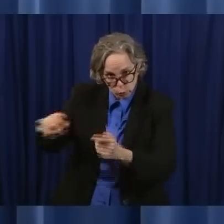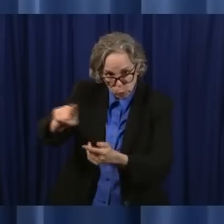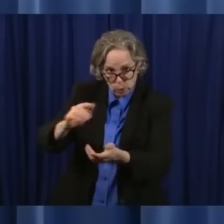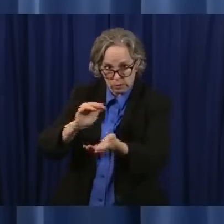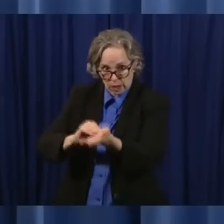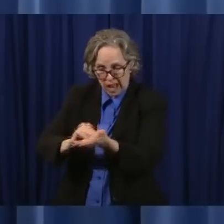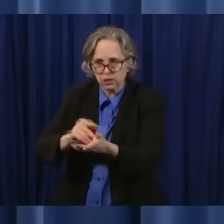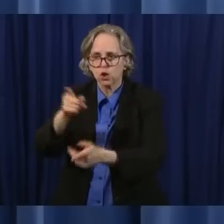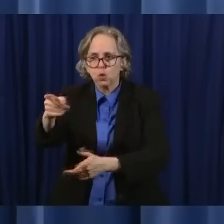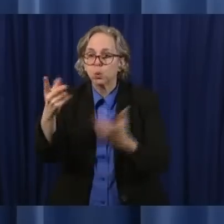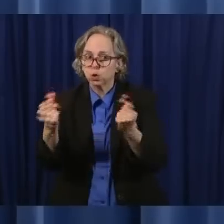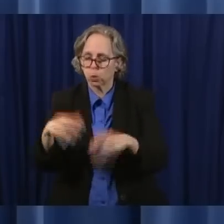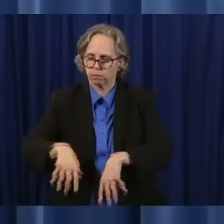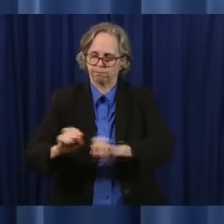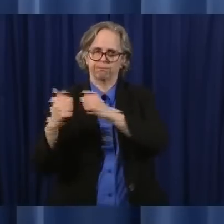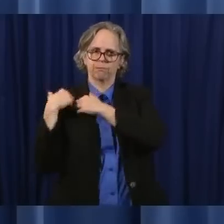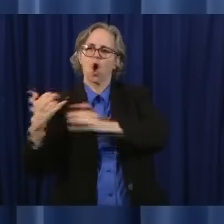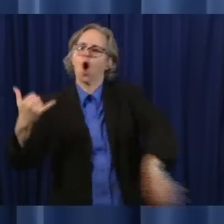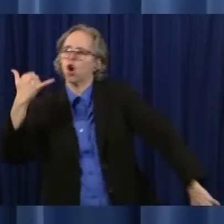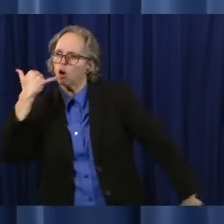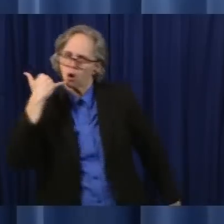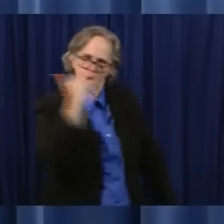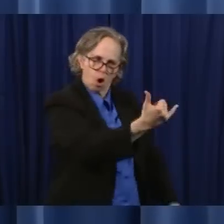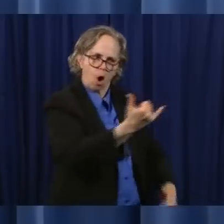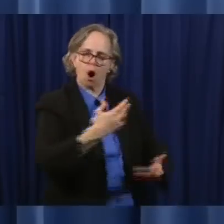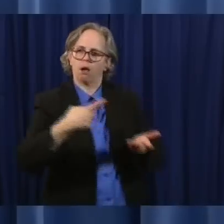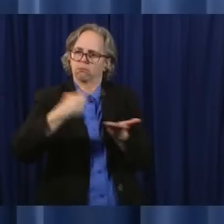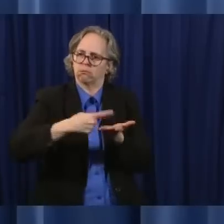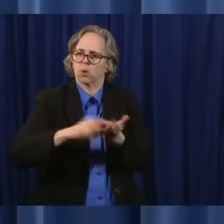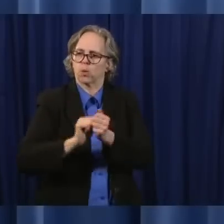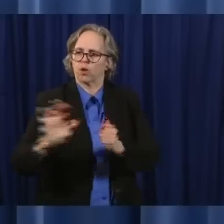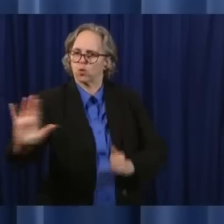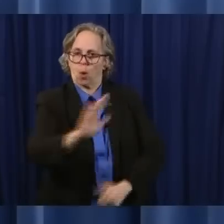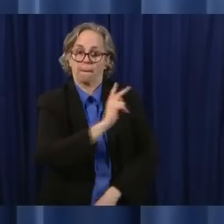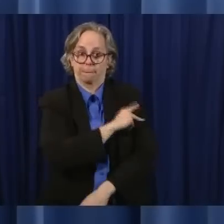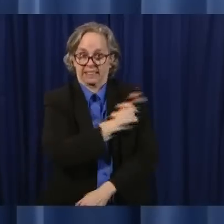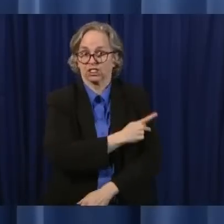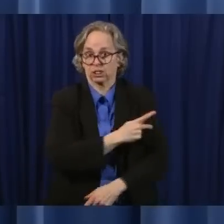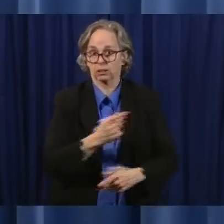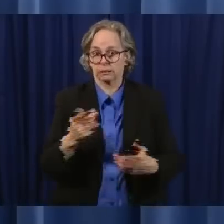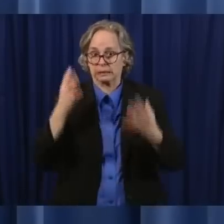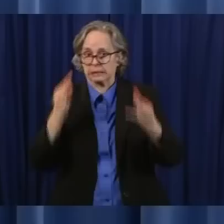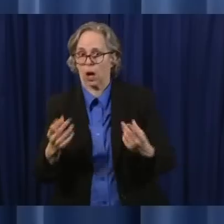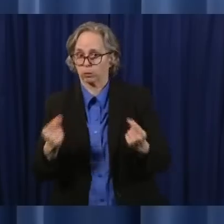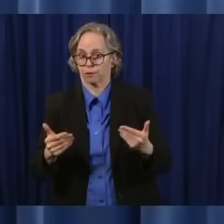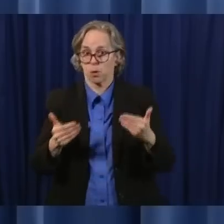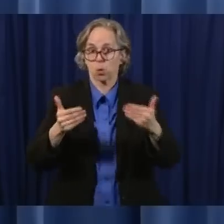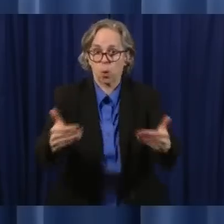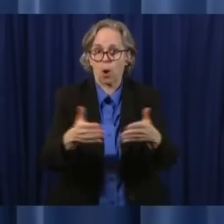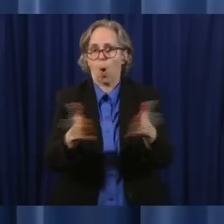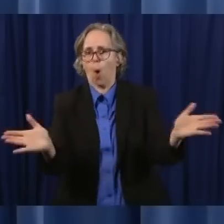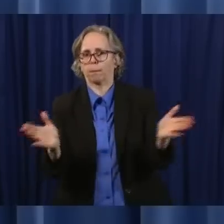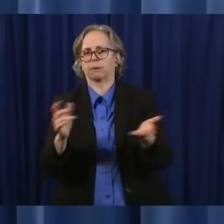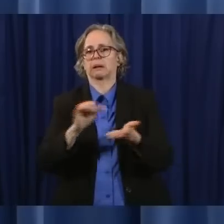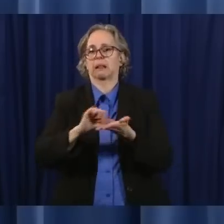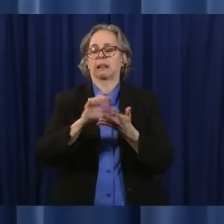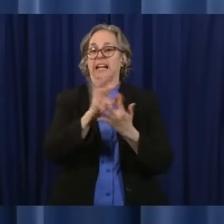WAY BACK WITH OUR HOSPITALS AND ASK THE DOCTORS TO REACH OUT TO